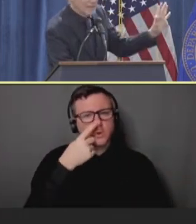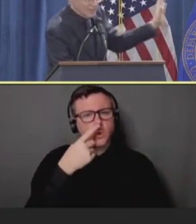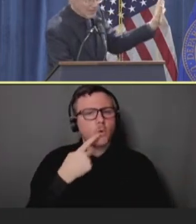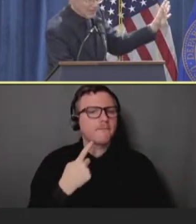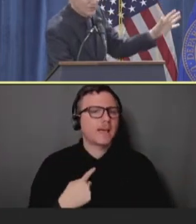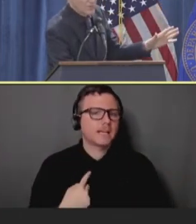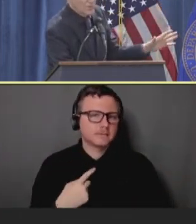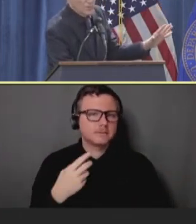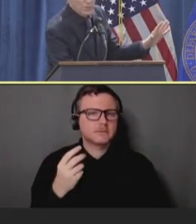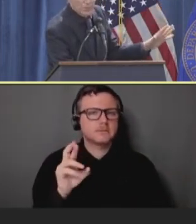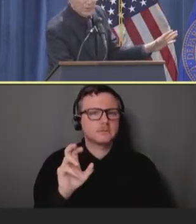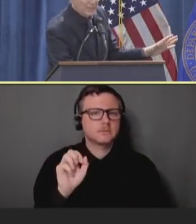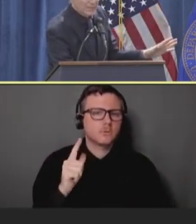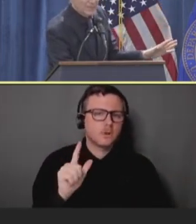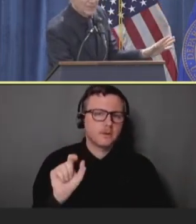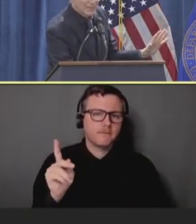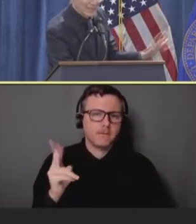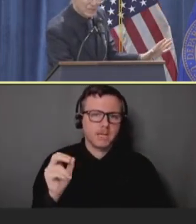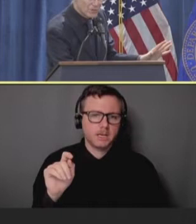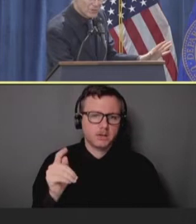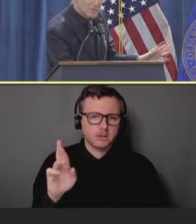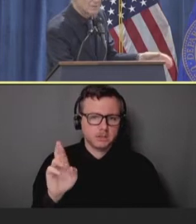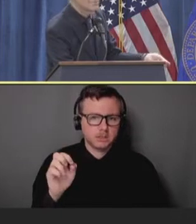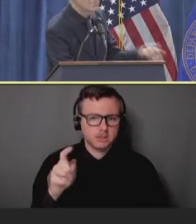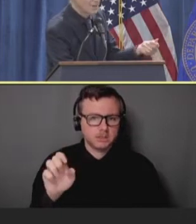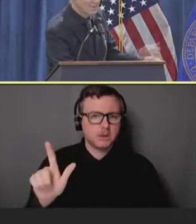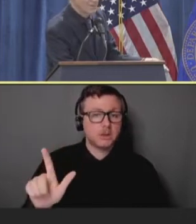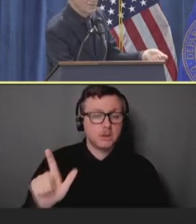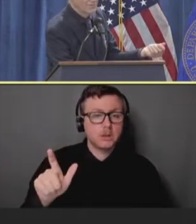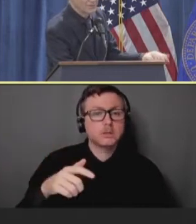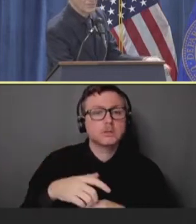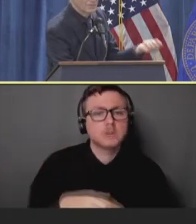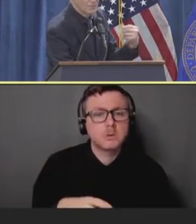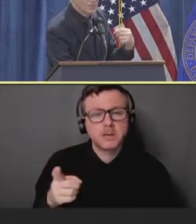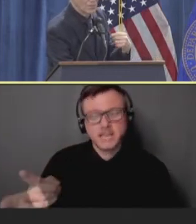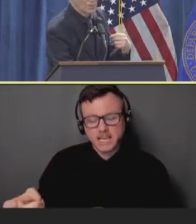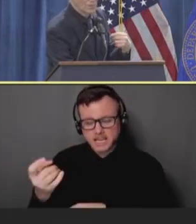In areas of the world where sanitation is less good, primarily fecal oral.